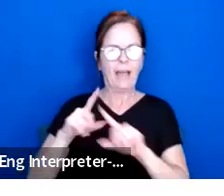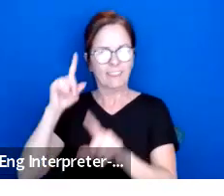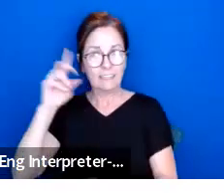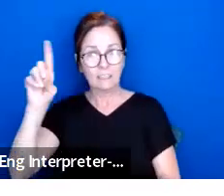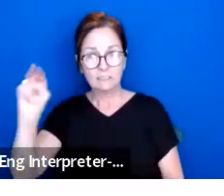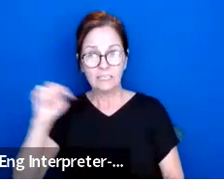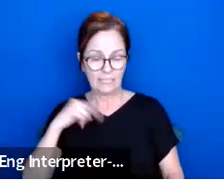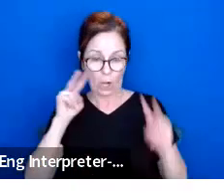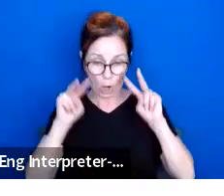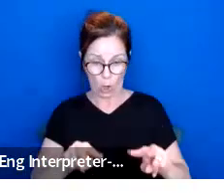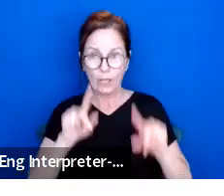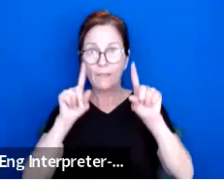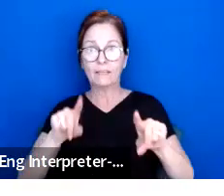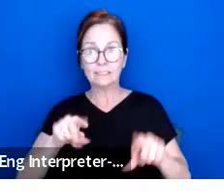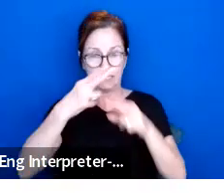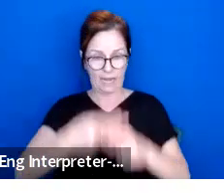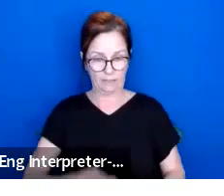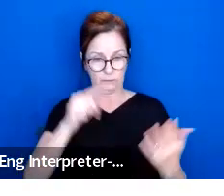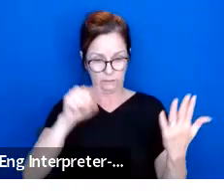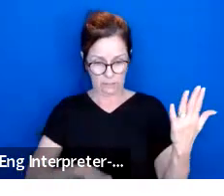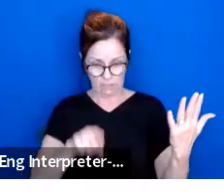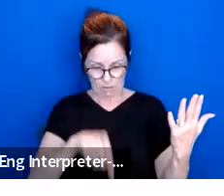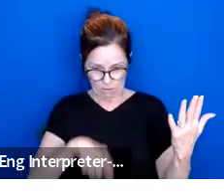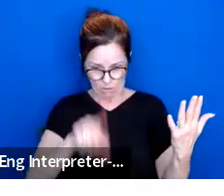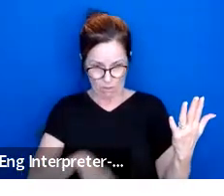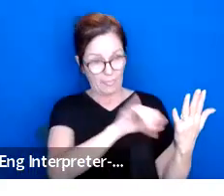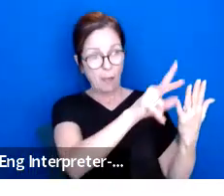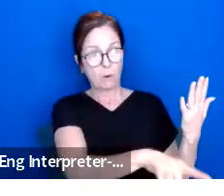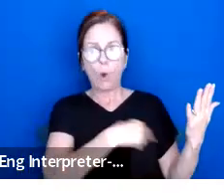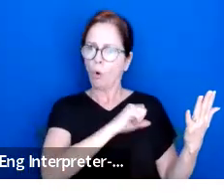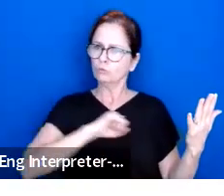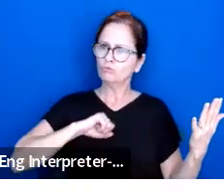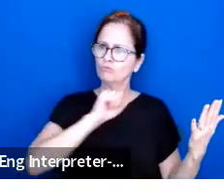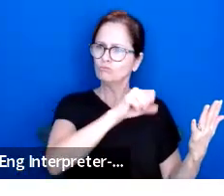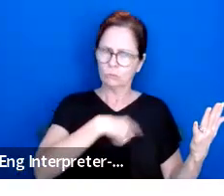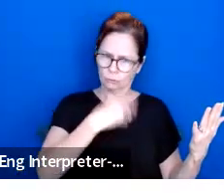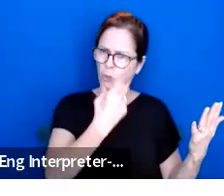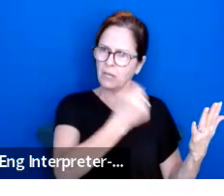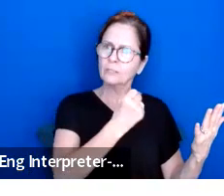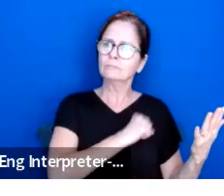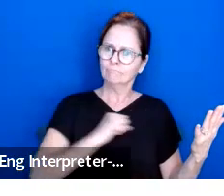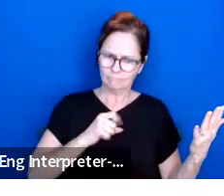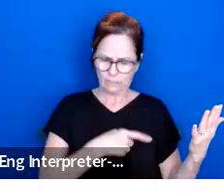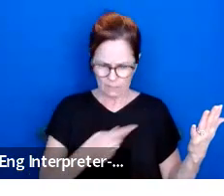The attendance and realize that this person was absent and yet claimed for 2 years that they were on the Senate.